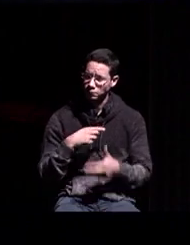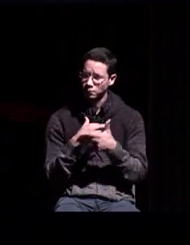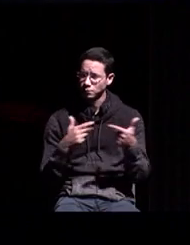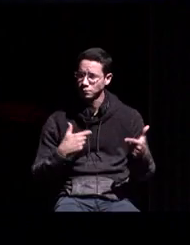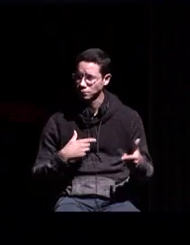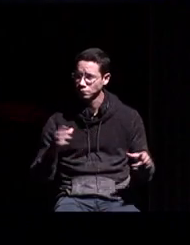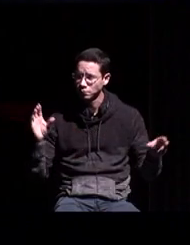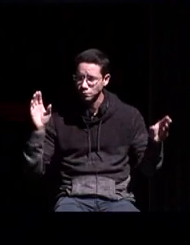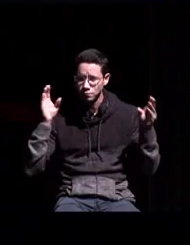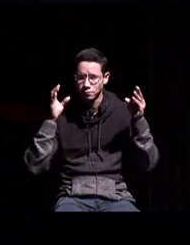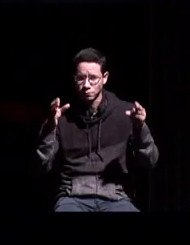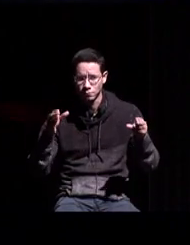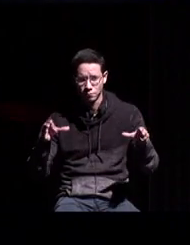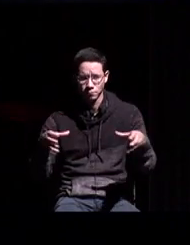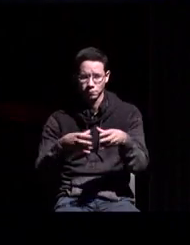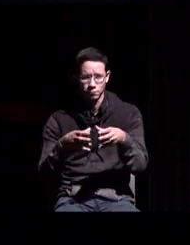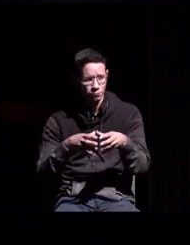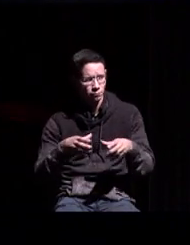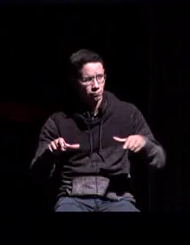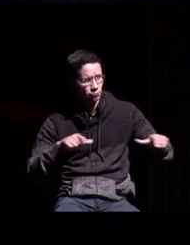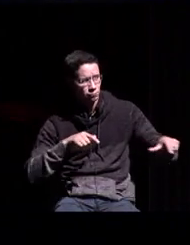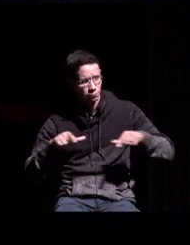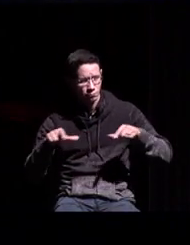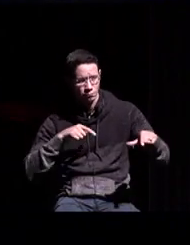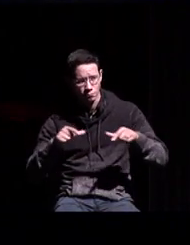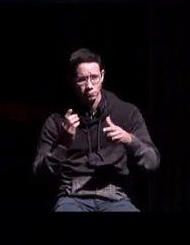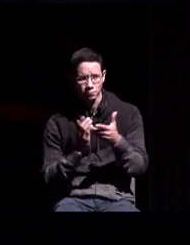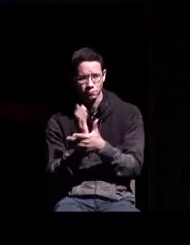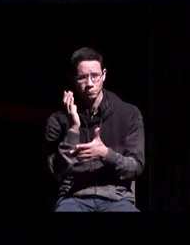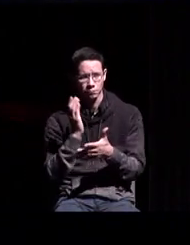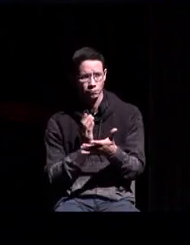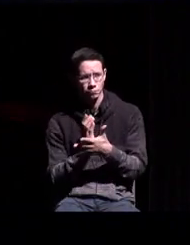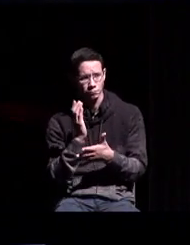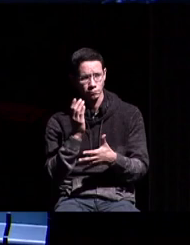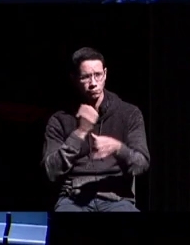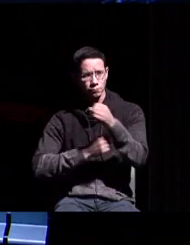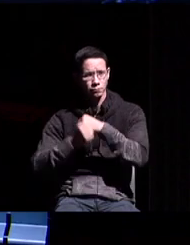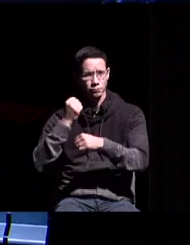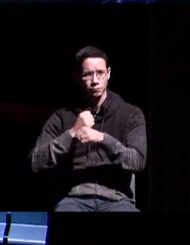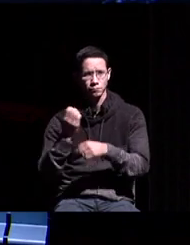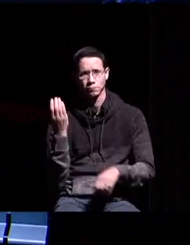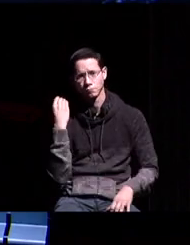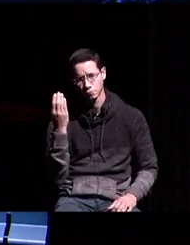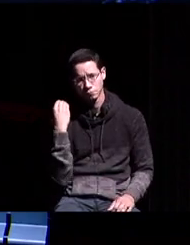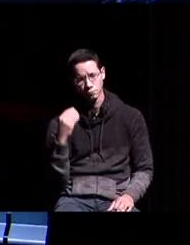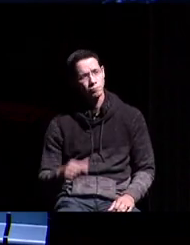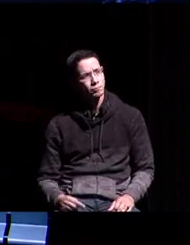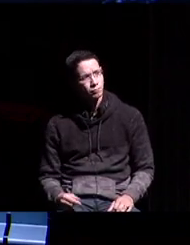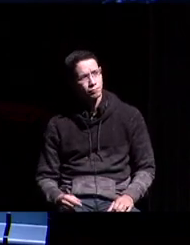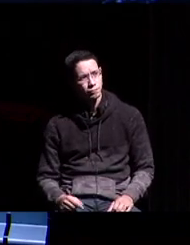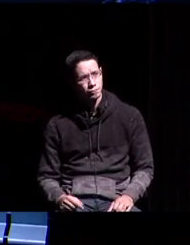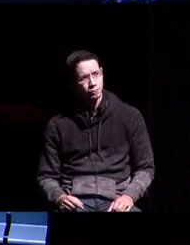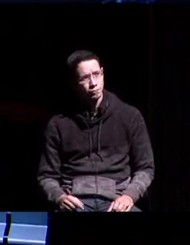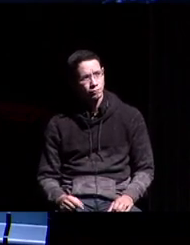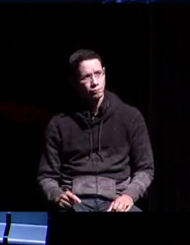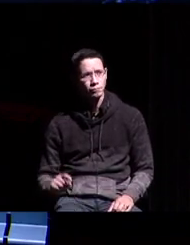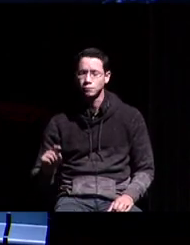that was passed last year in just six months brings for the working class?